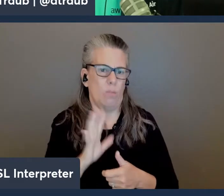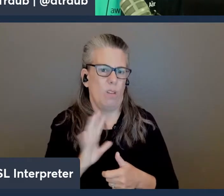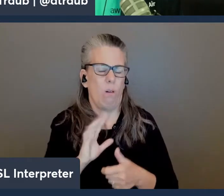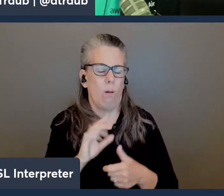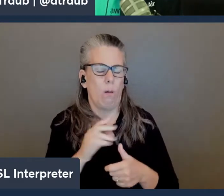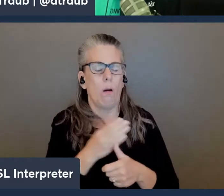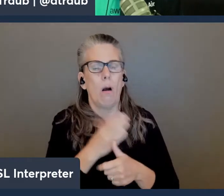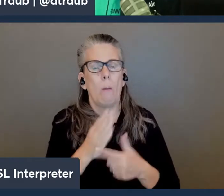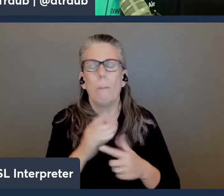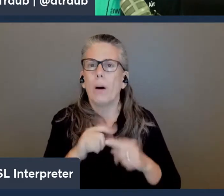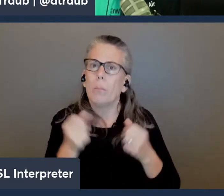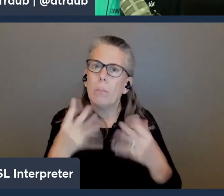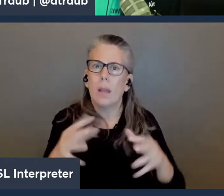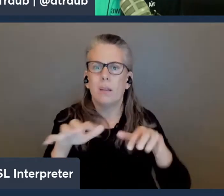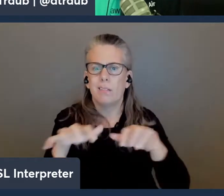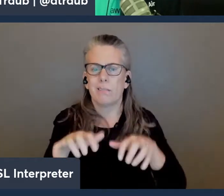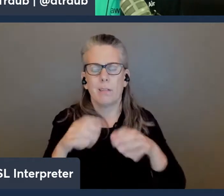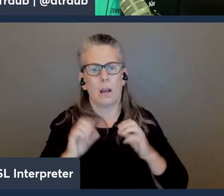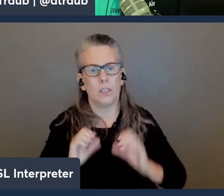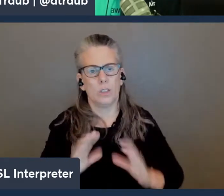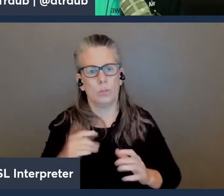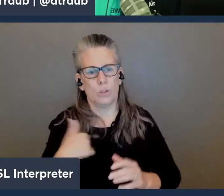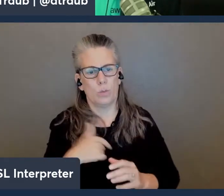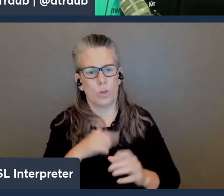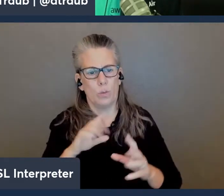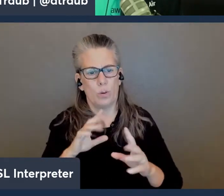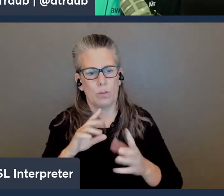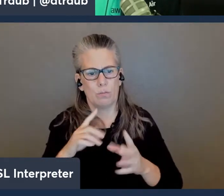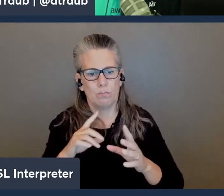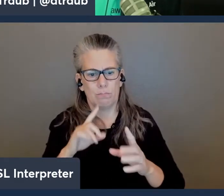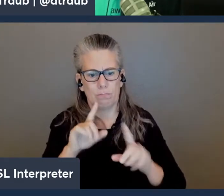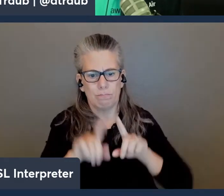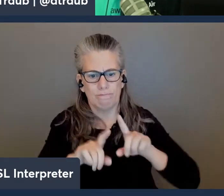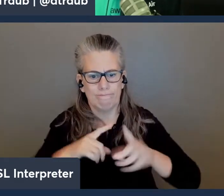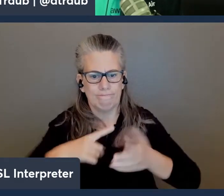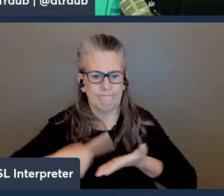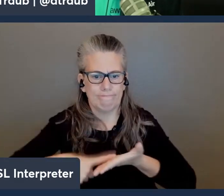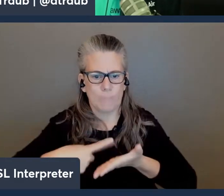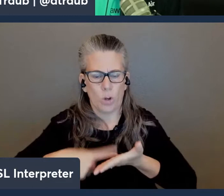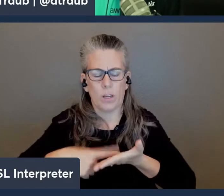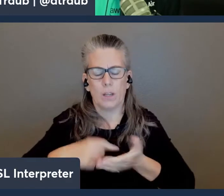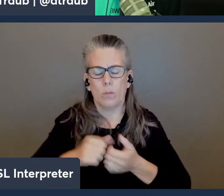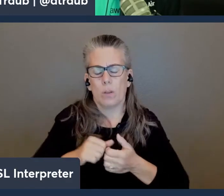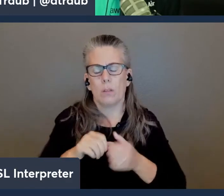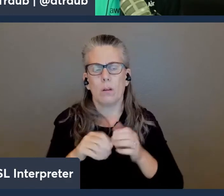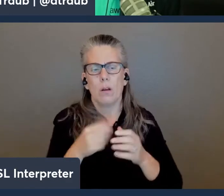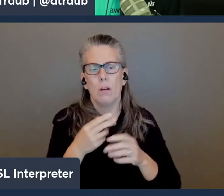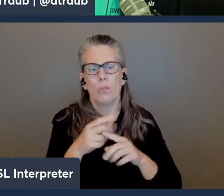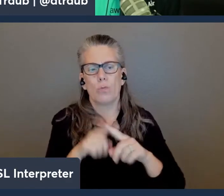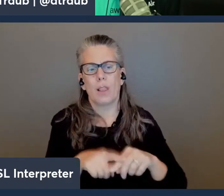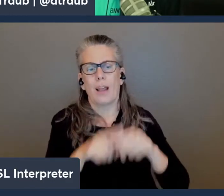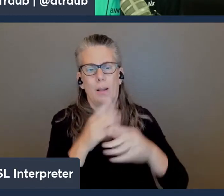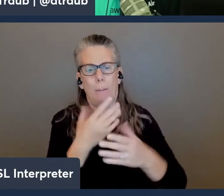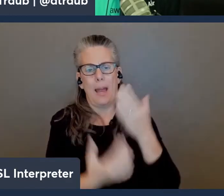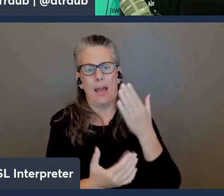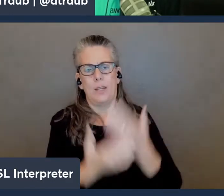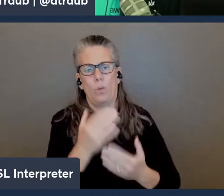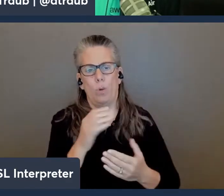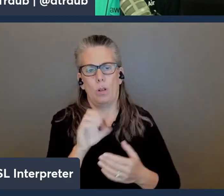were just sort of relying on manual code reviews. It's a coding best practice not to hard-code your password,